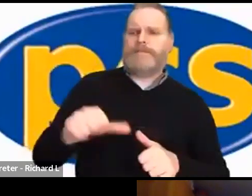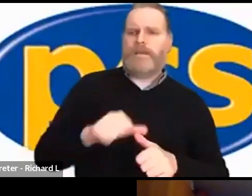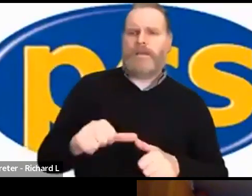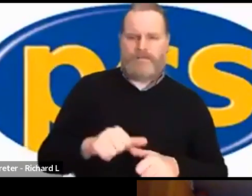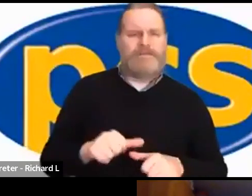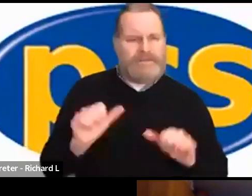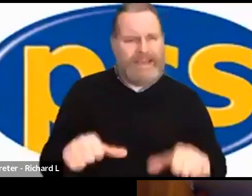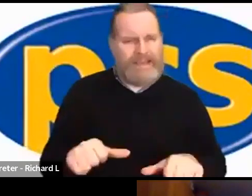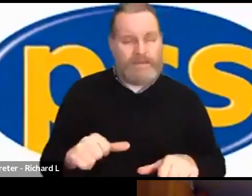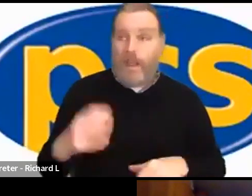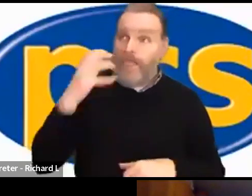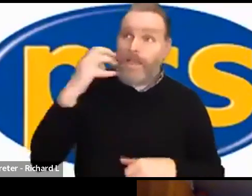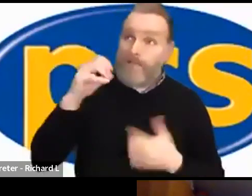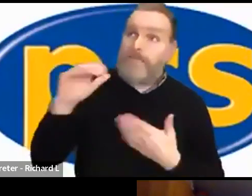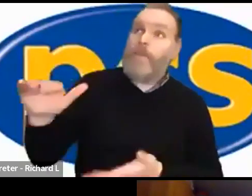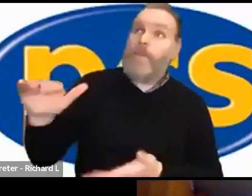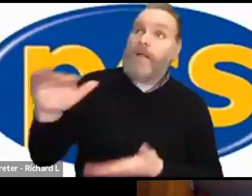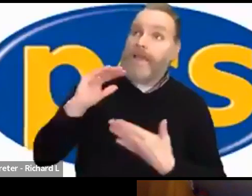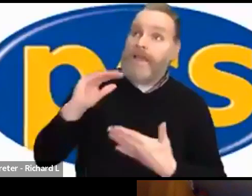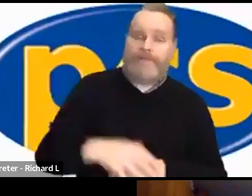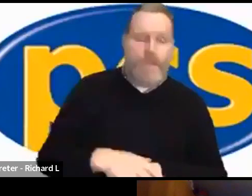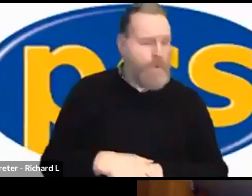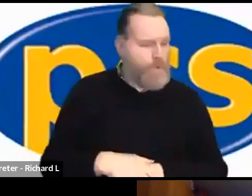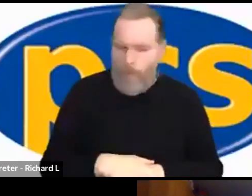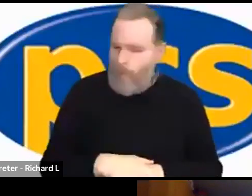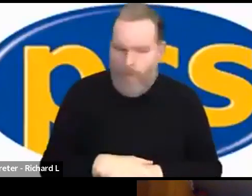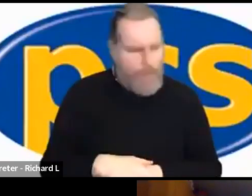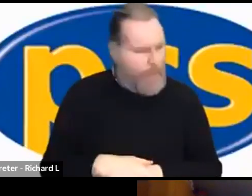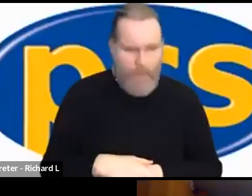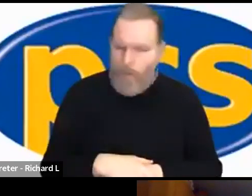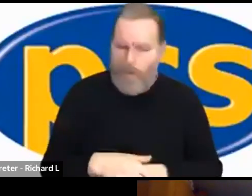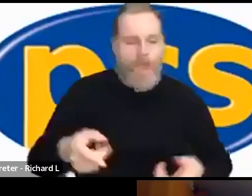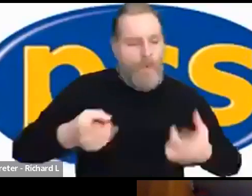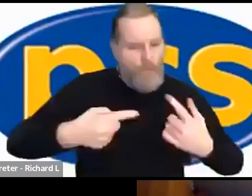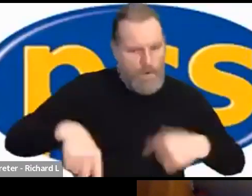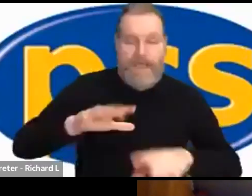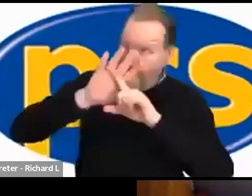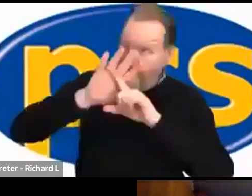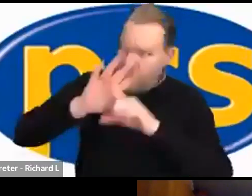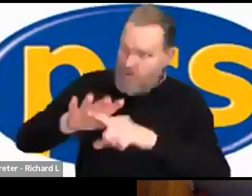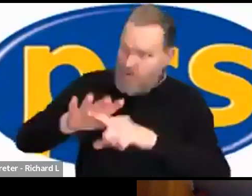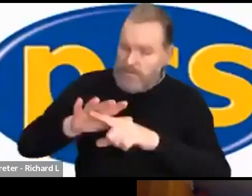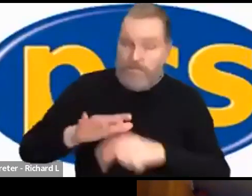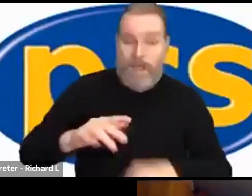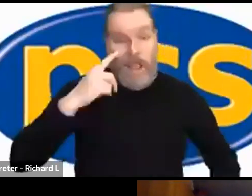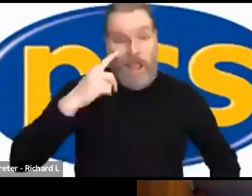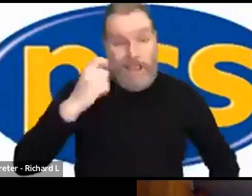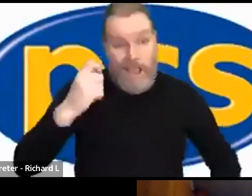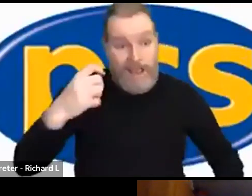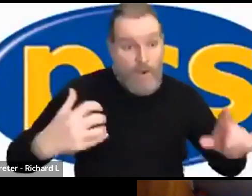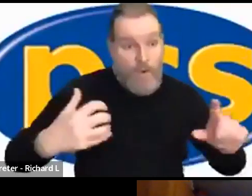finish with this thought, do you deserve better? Yes, you do. Will the you do. Will the Government give you better ? No, they No, they won't. In last week won't, unless we can force them. Can we force them by